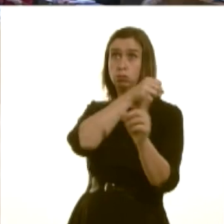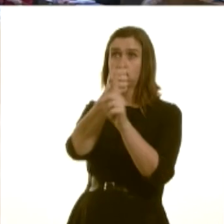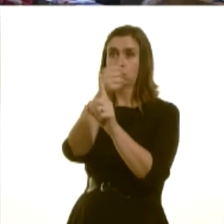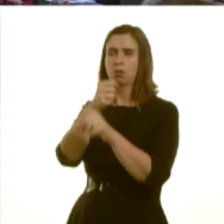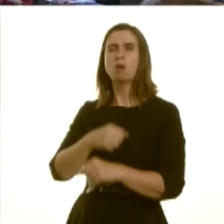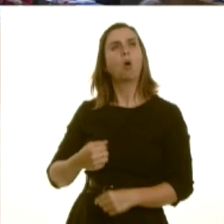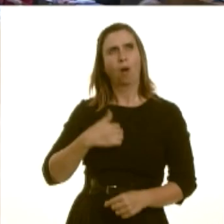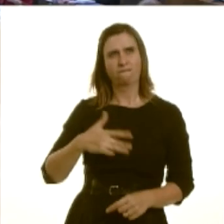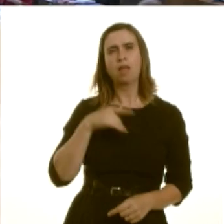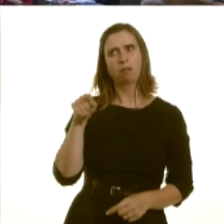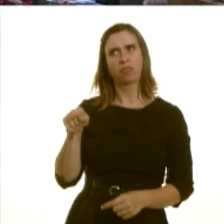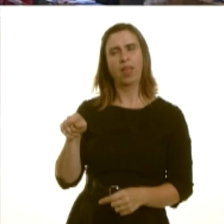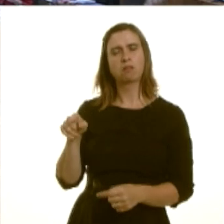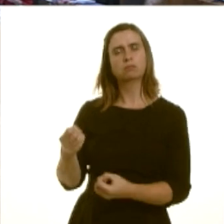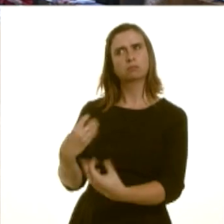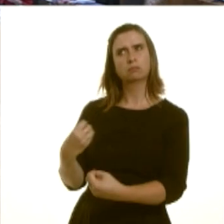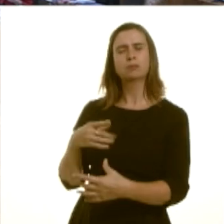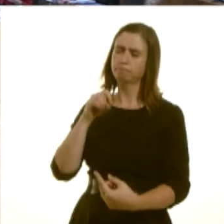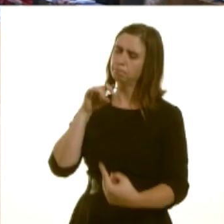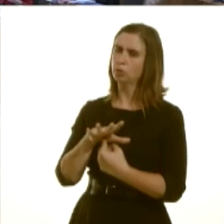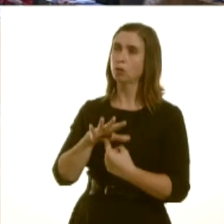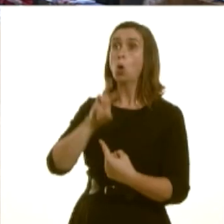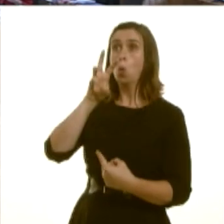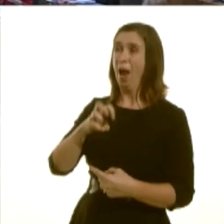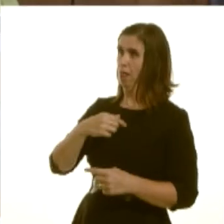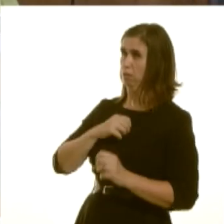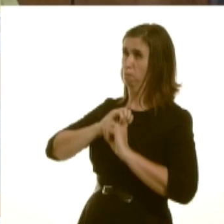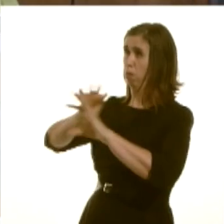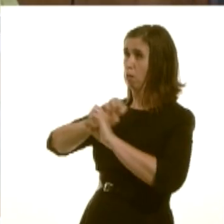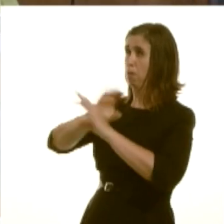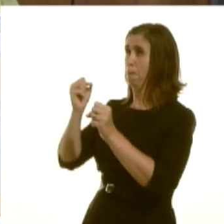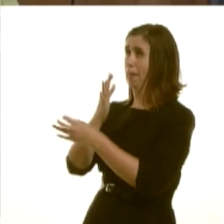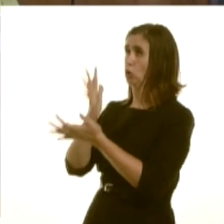important for us. We are ensuring that Wales's views are heard, but what I can say with regard